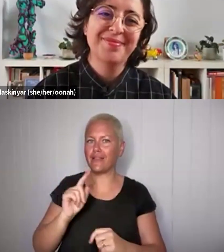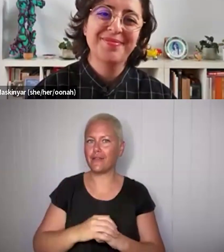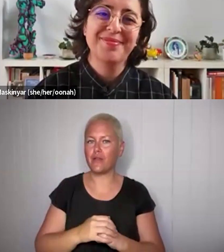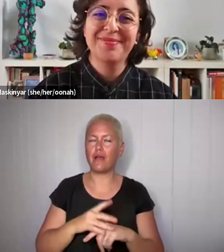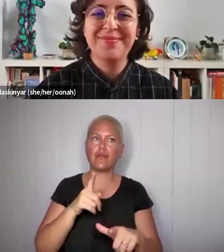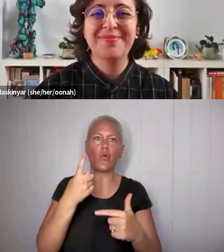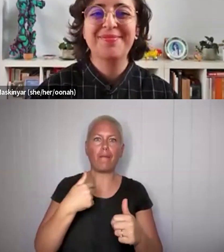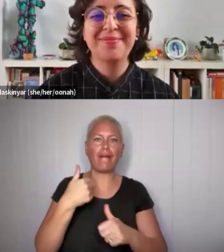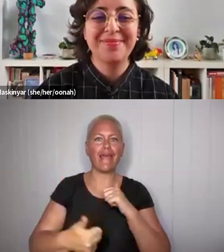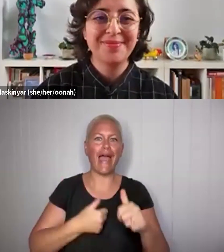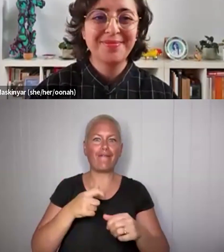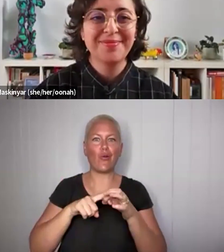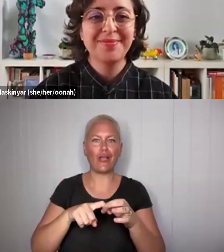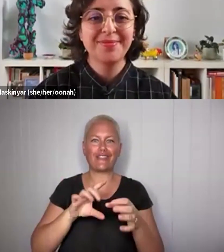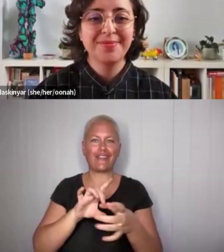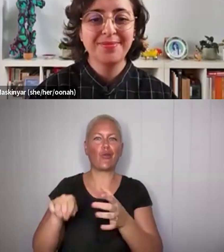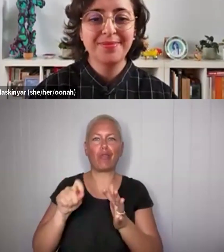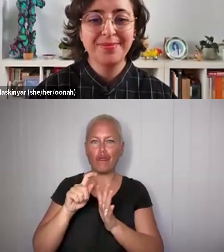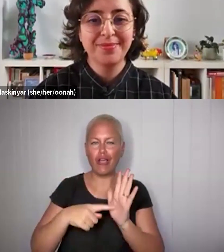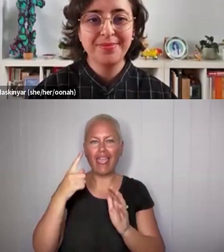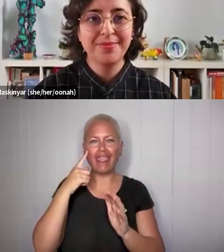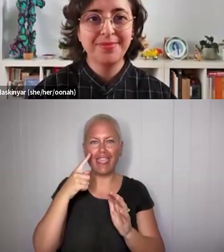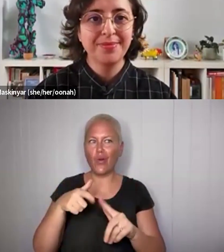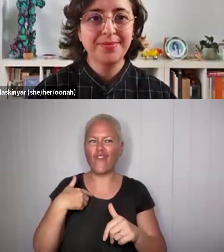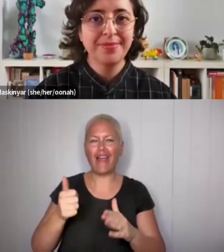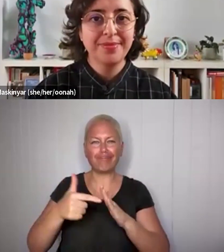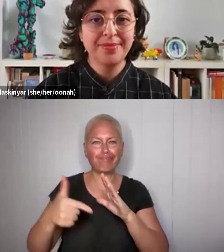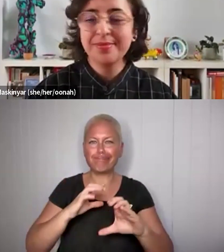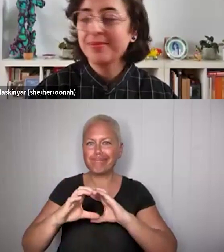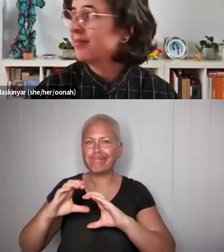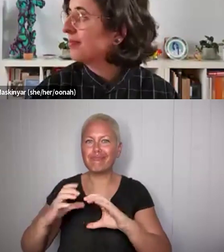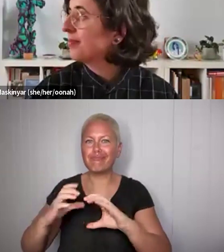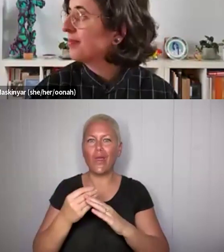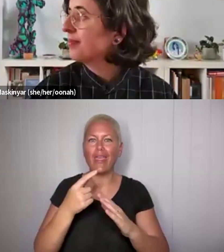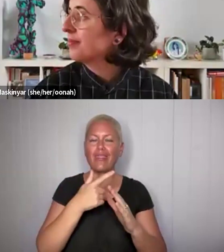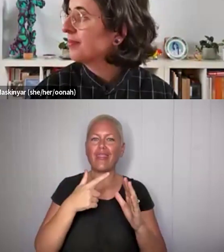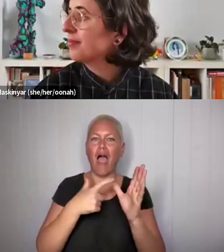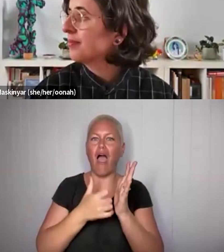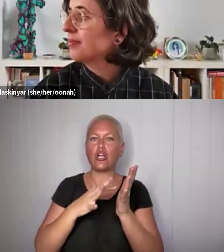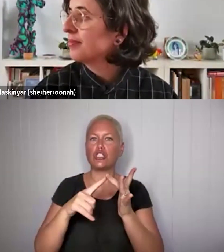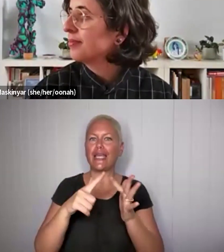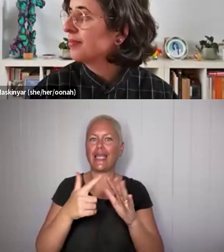with the project, and I think we had robust conversations with Archie before we were working